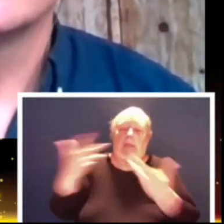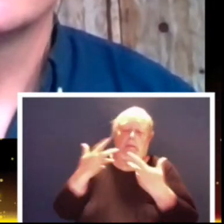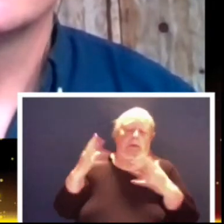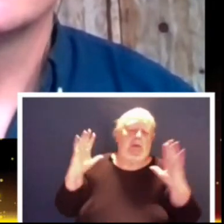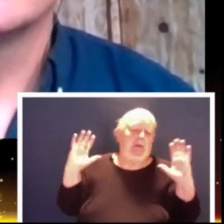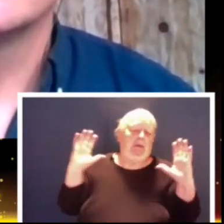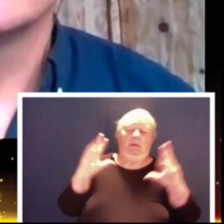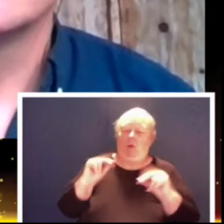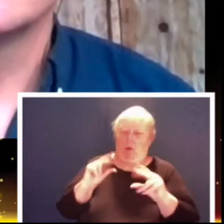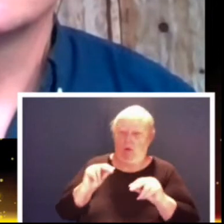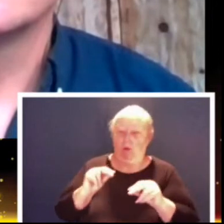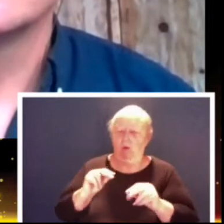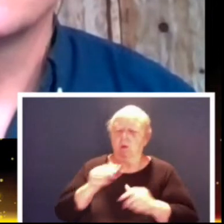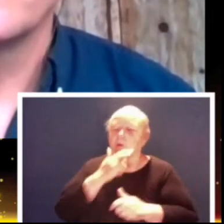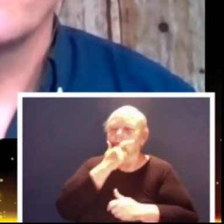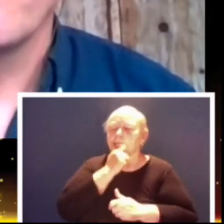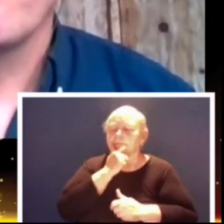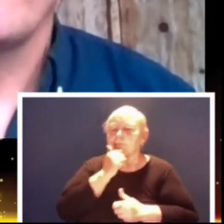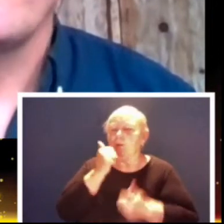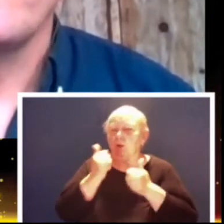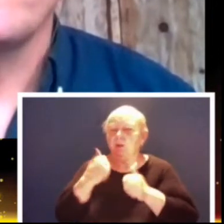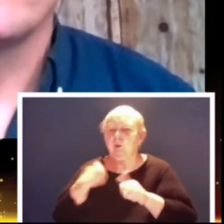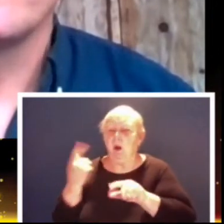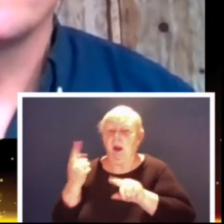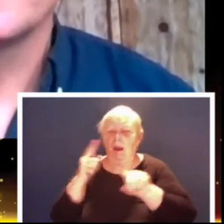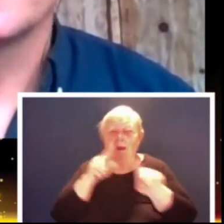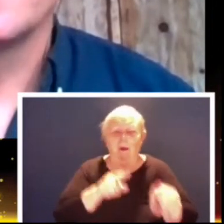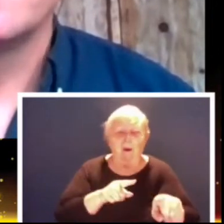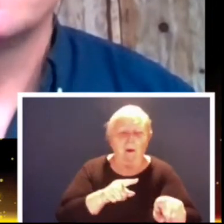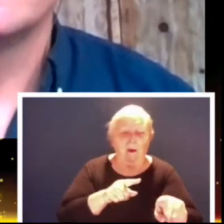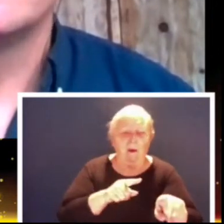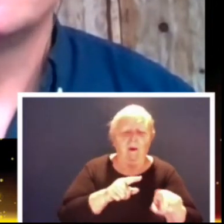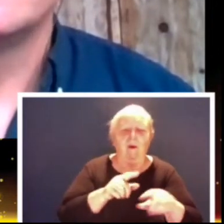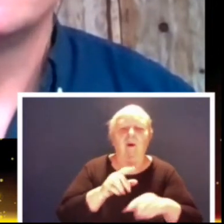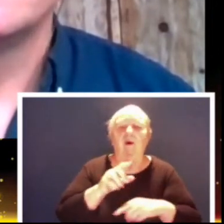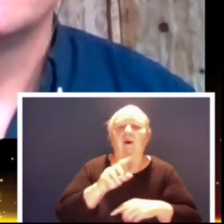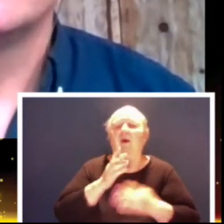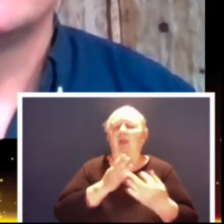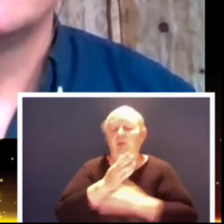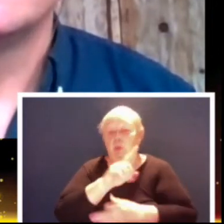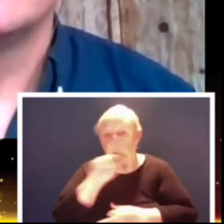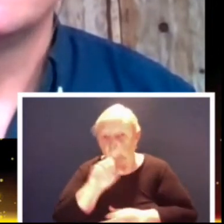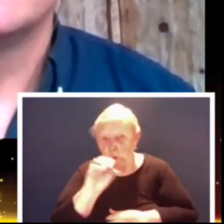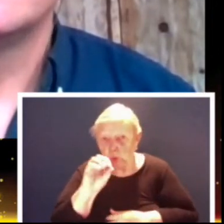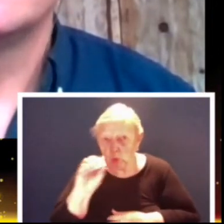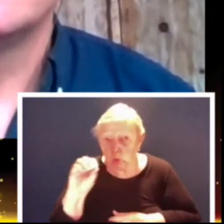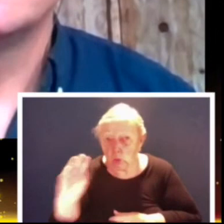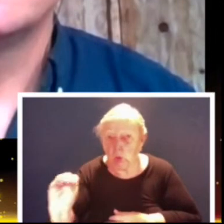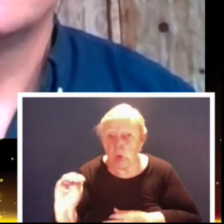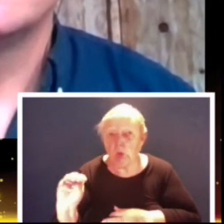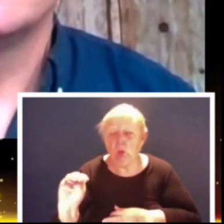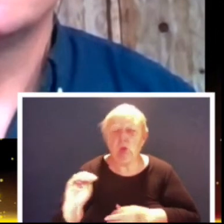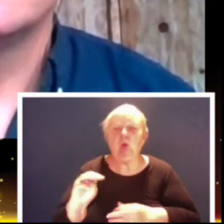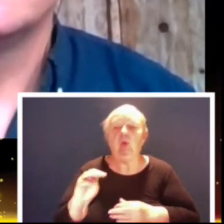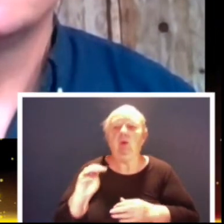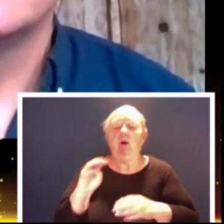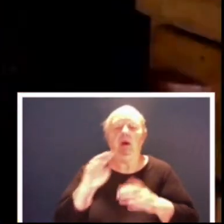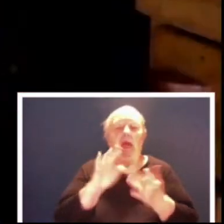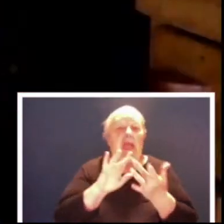to go to was in Hollywood, on the red carpet and now it's online. It's just not the same. Yet, it was extraordinary.